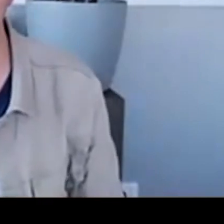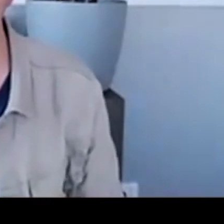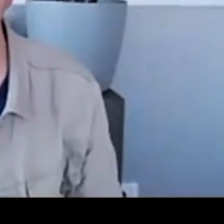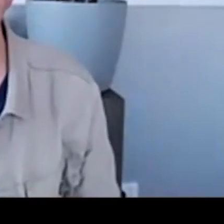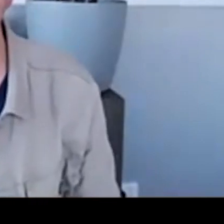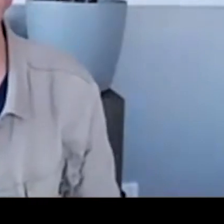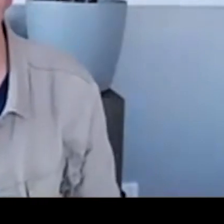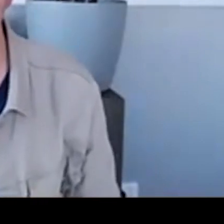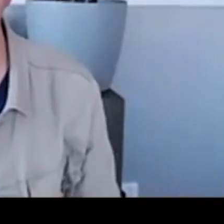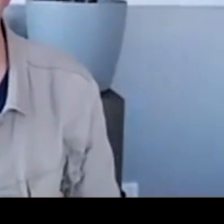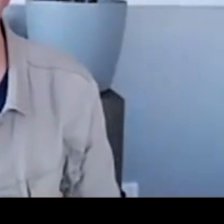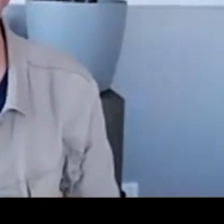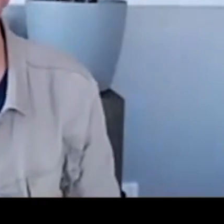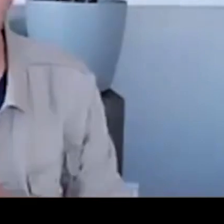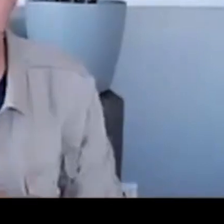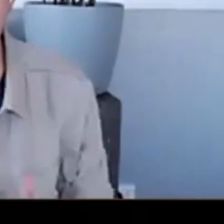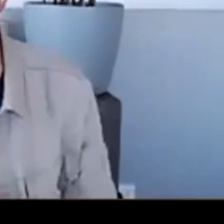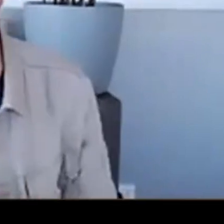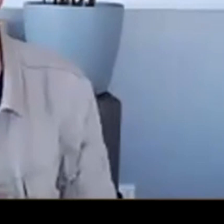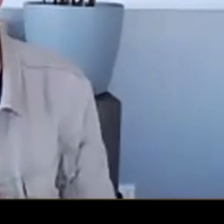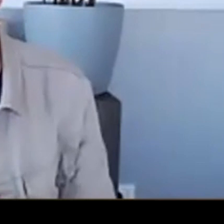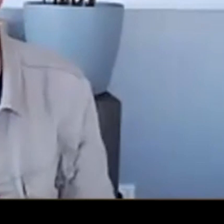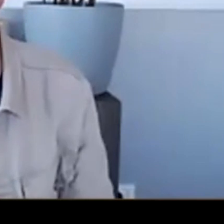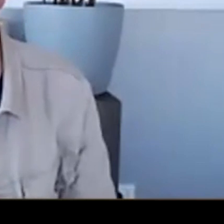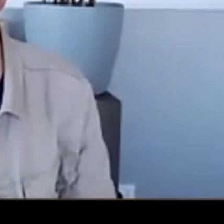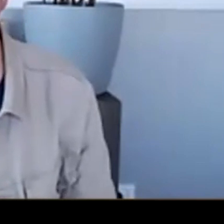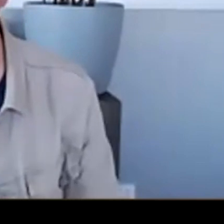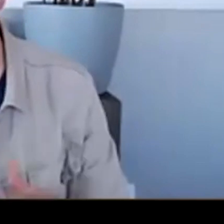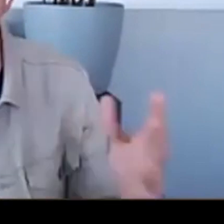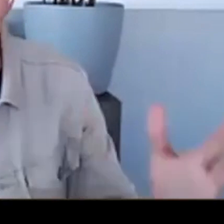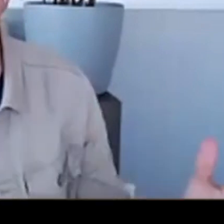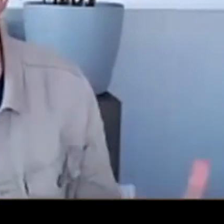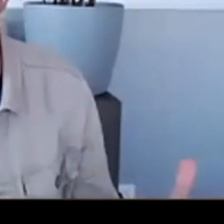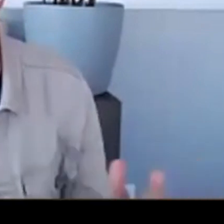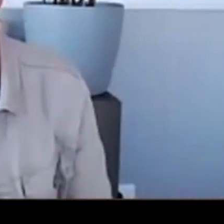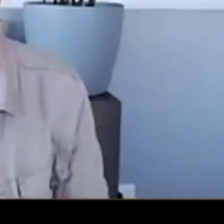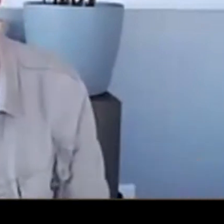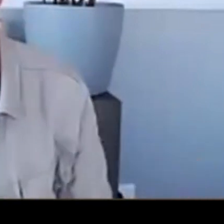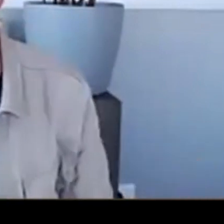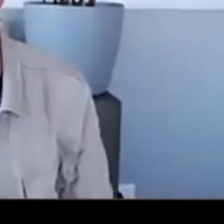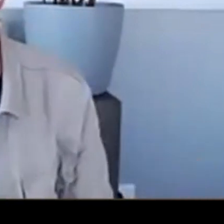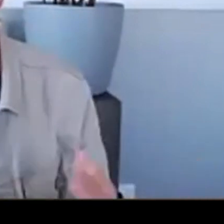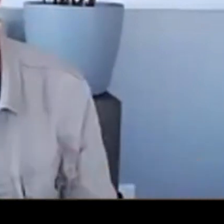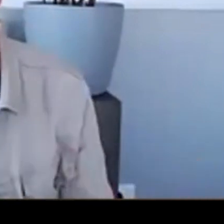and present. We are on sacred land and wherever you are calling in from want to acknowledge